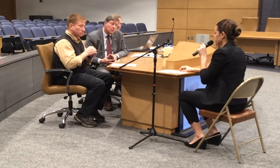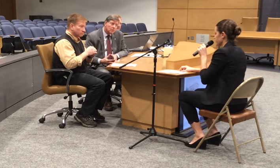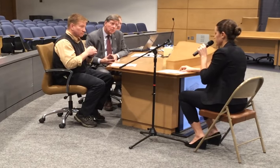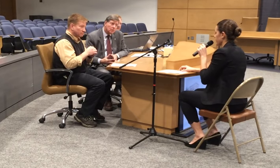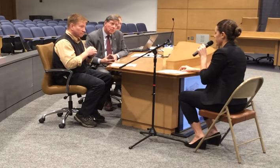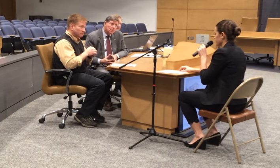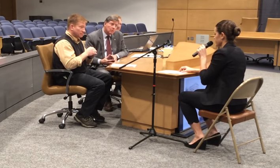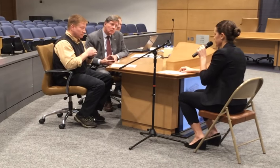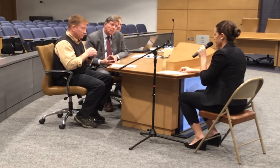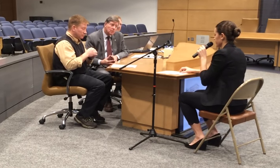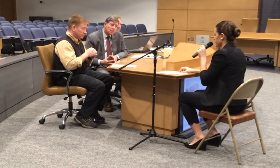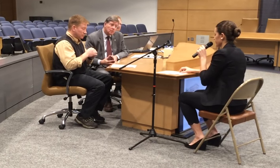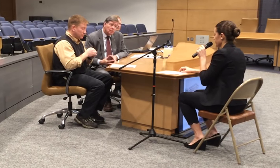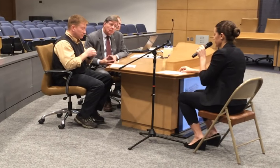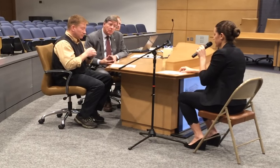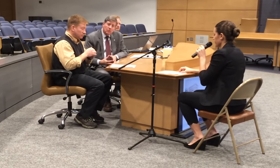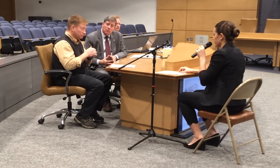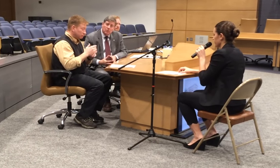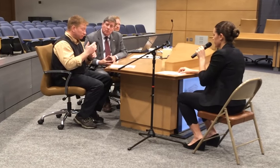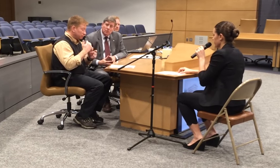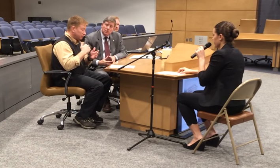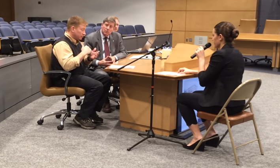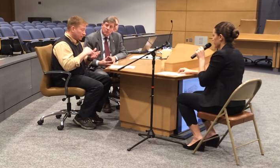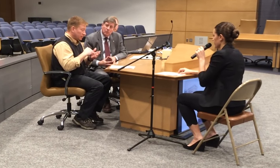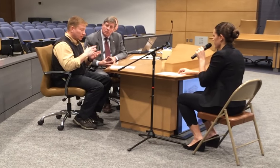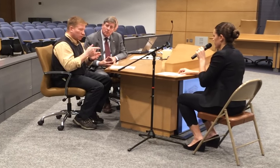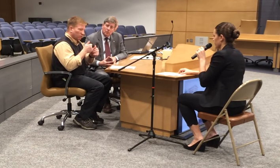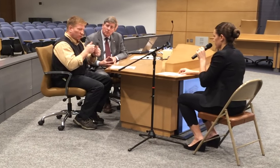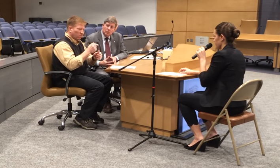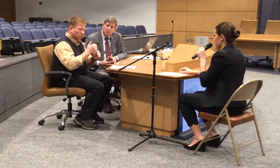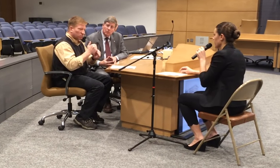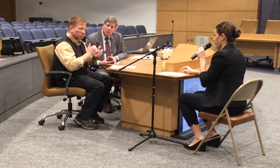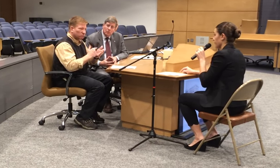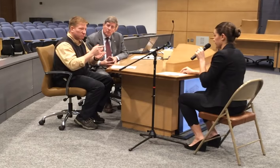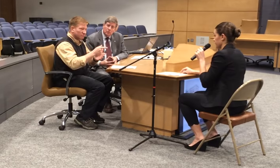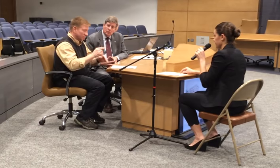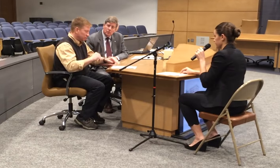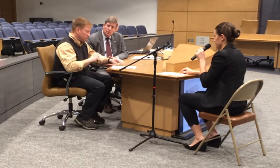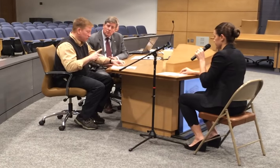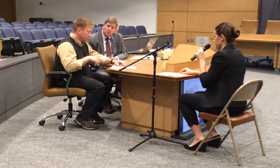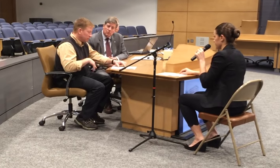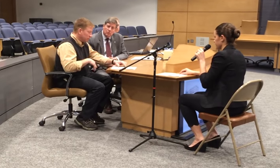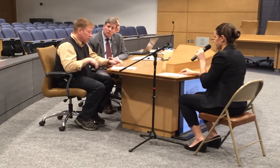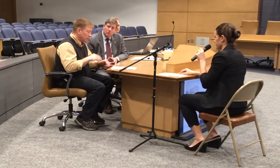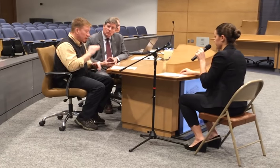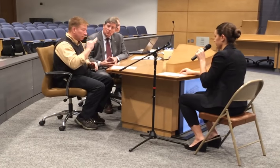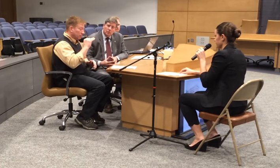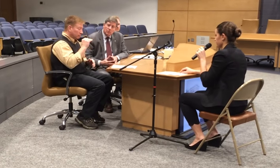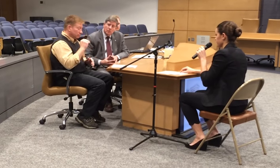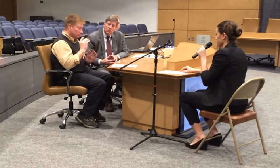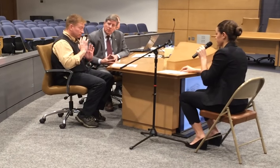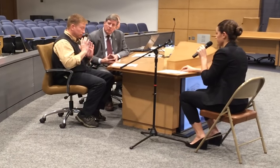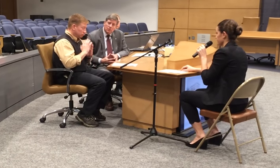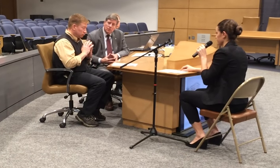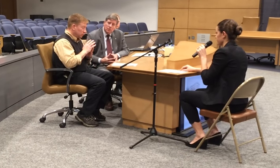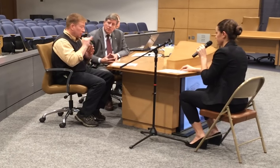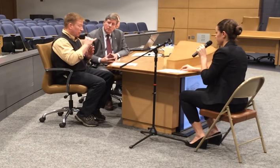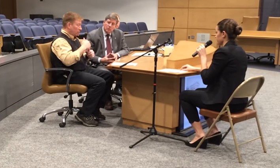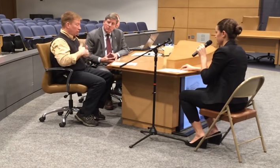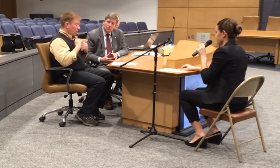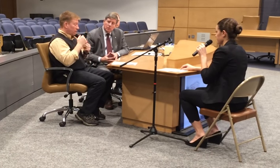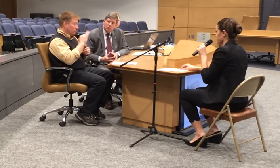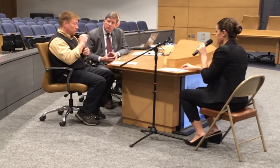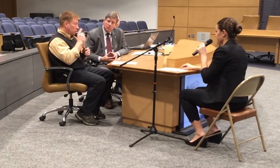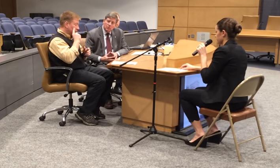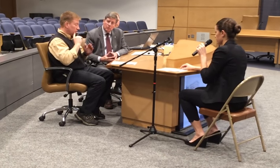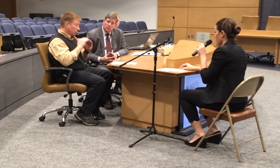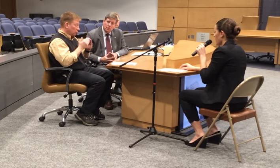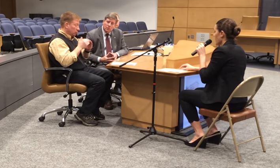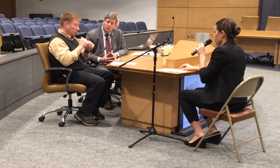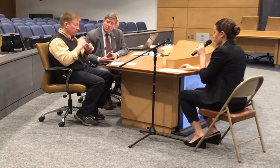among the nation’s most inviting places for Deaf people.